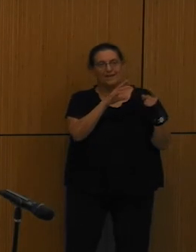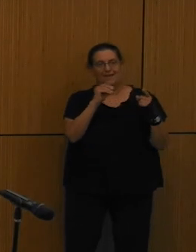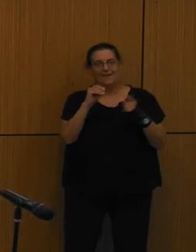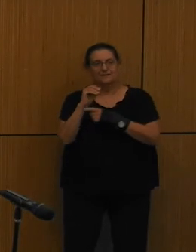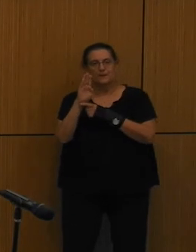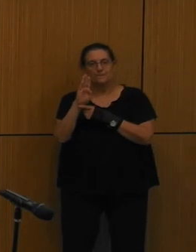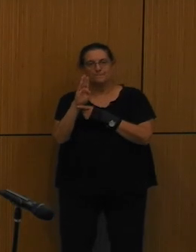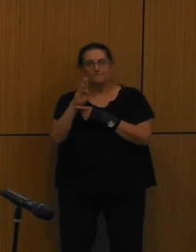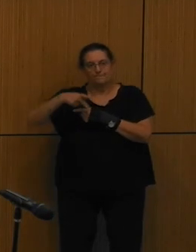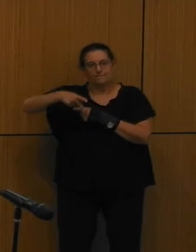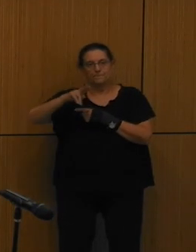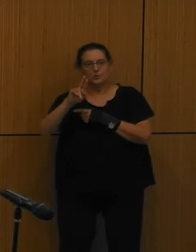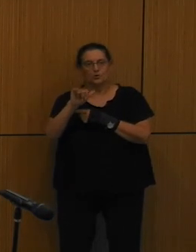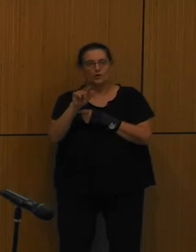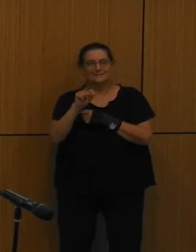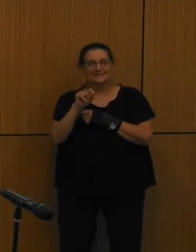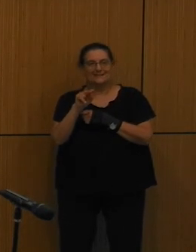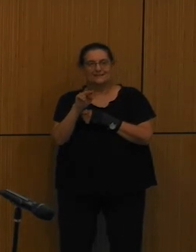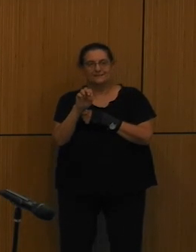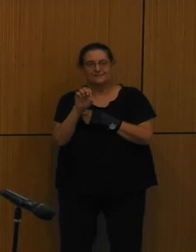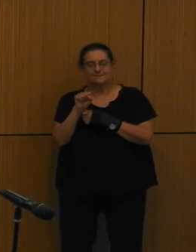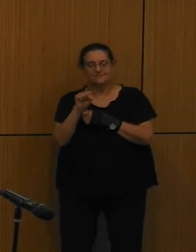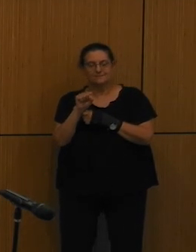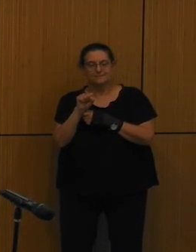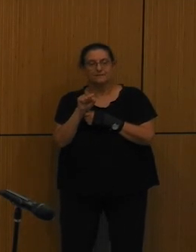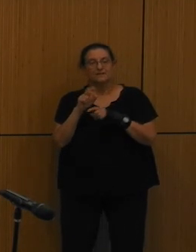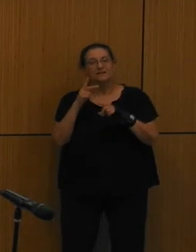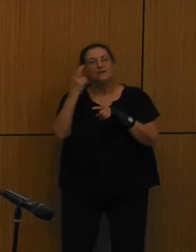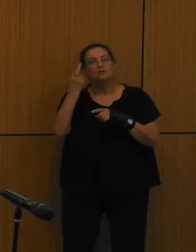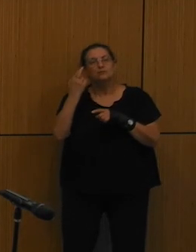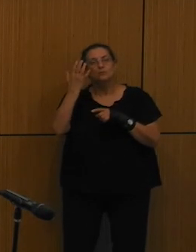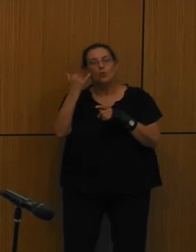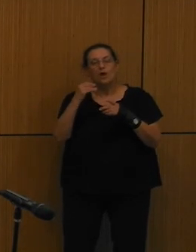The reason for the different crystal sizes, again, I told you